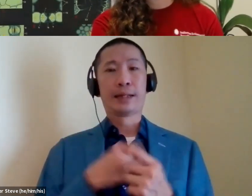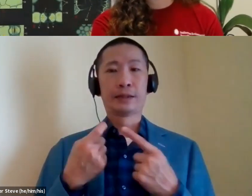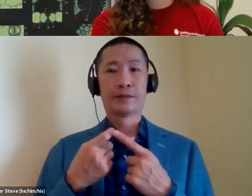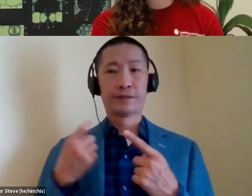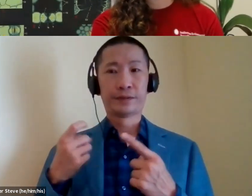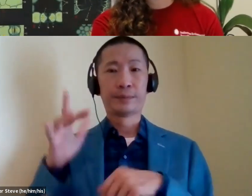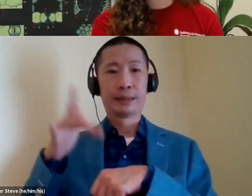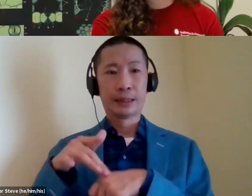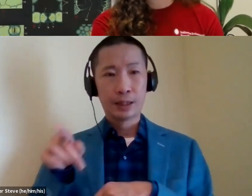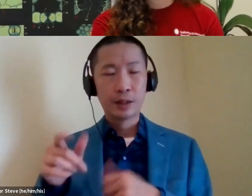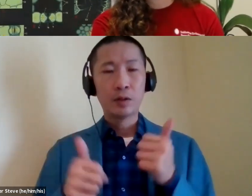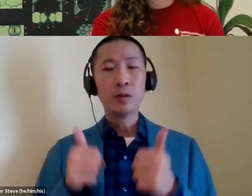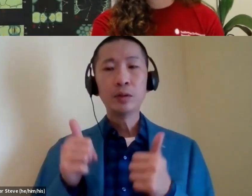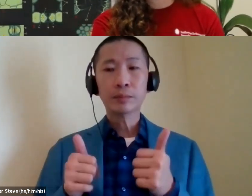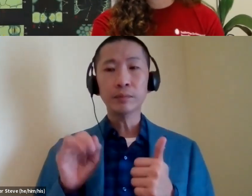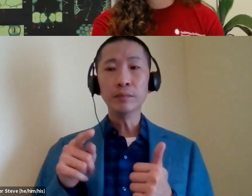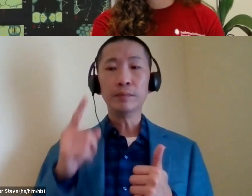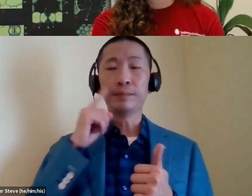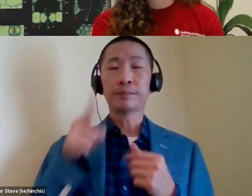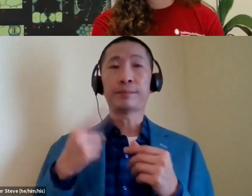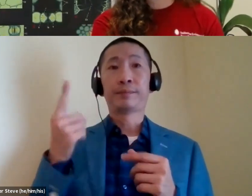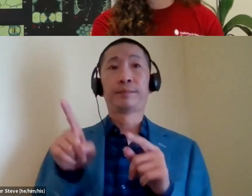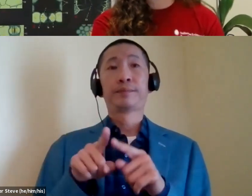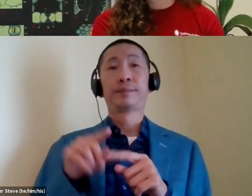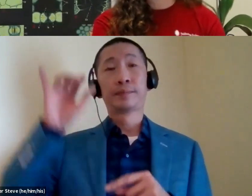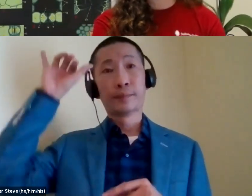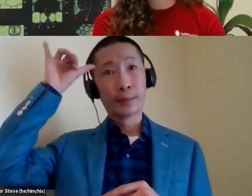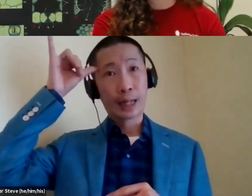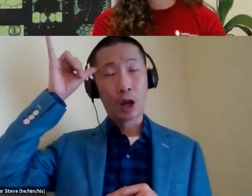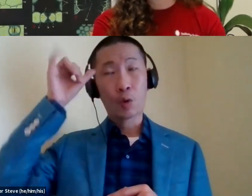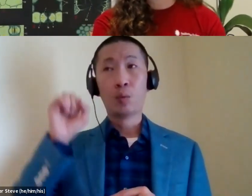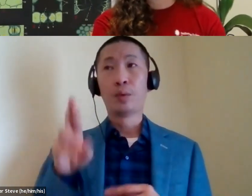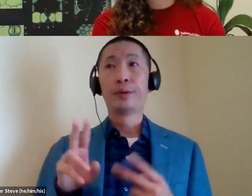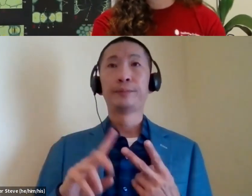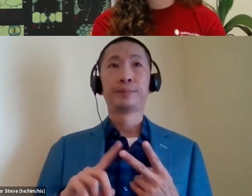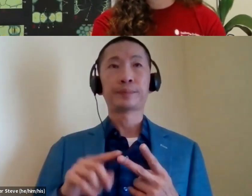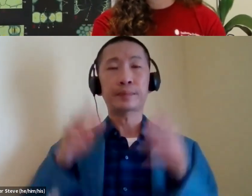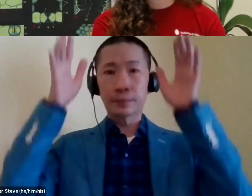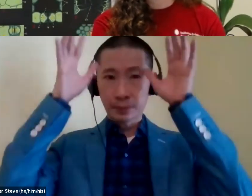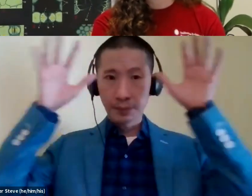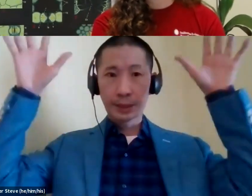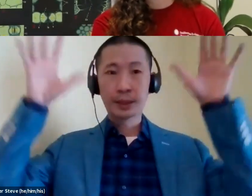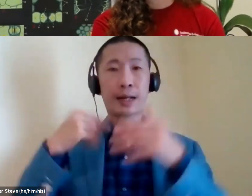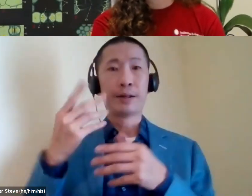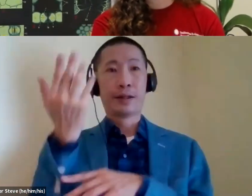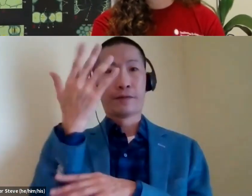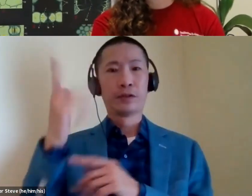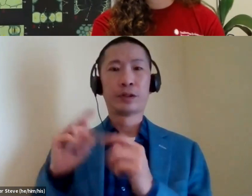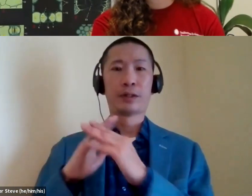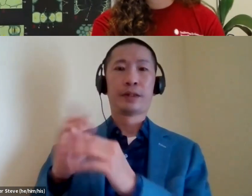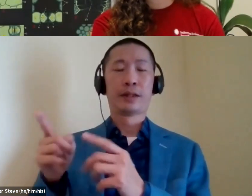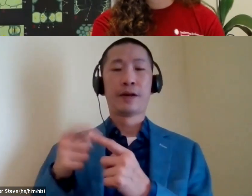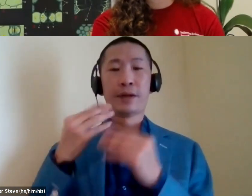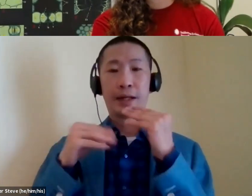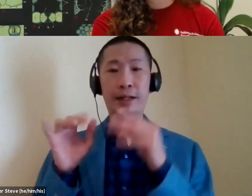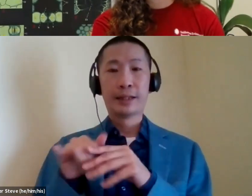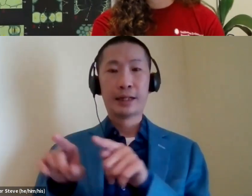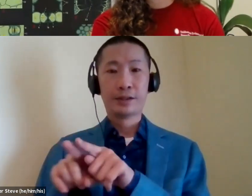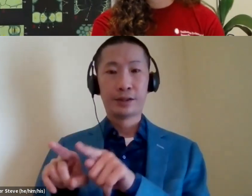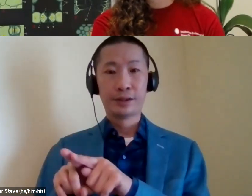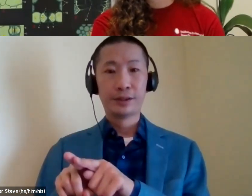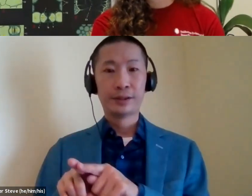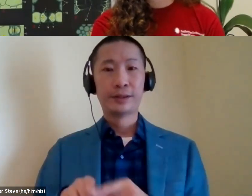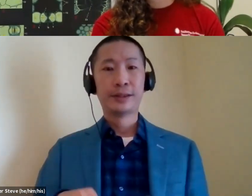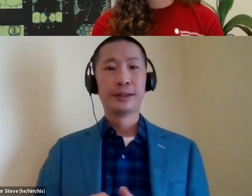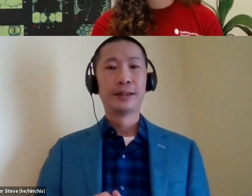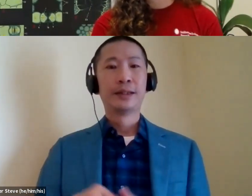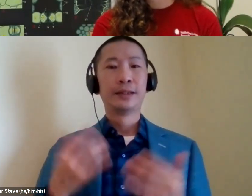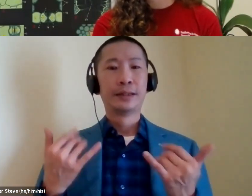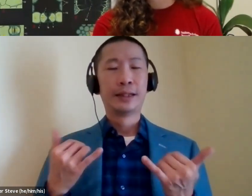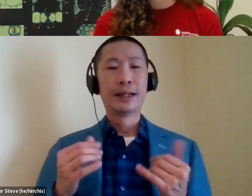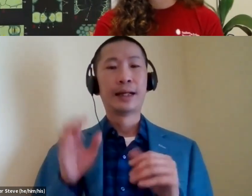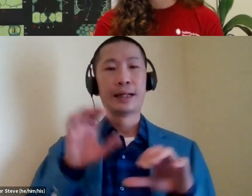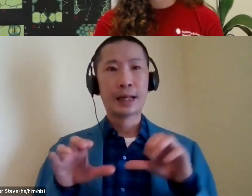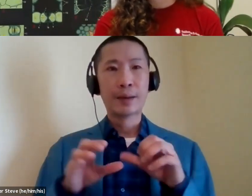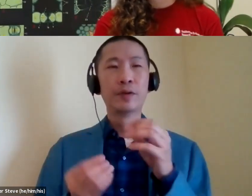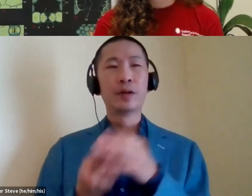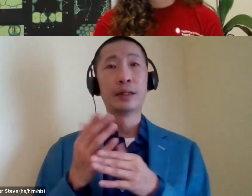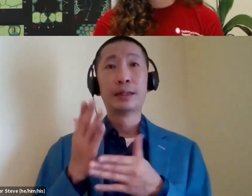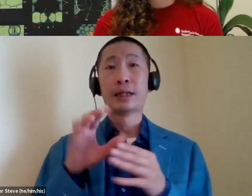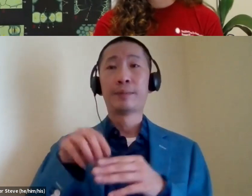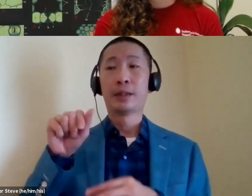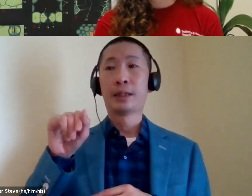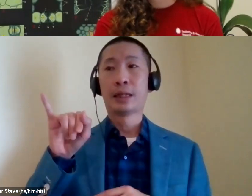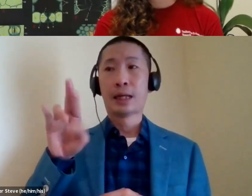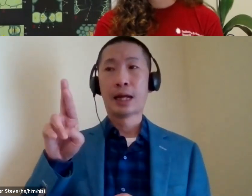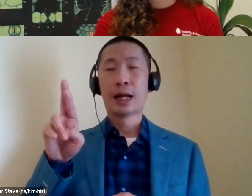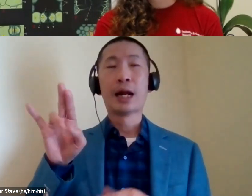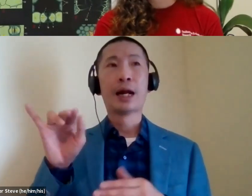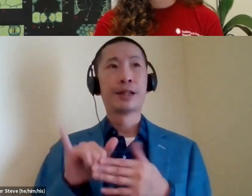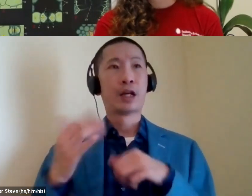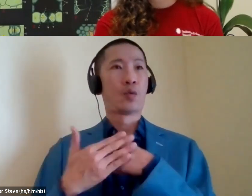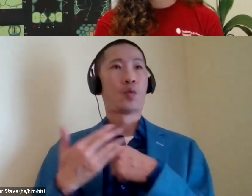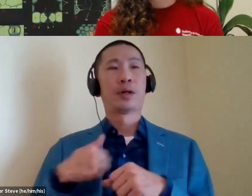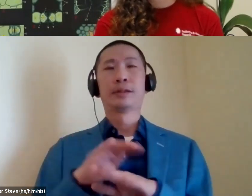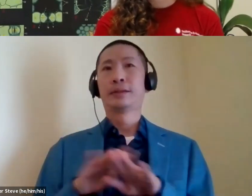Kim Komatsu (she/her): touching them or, if you think about something like a cow or a deer out in the forest trying to prevent them from eating it as well, so these are chemicals in the plants, some of them even get into the air that that warn us not to touch and to stay away.